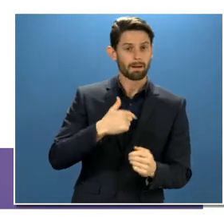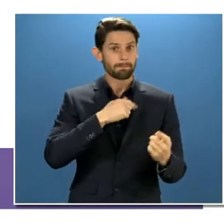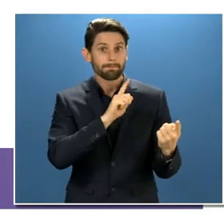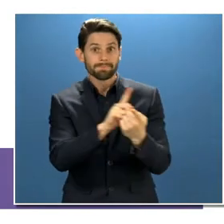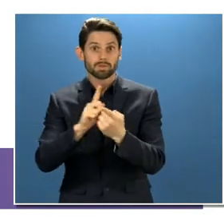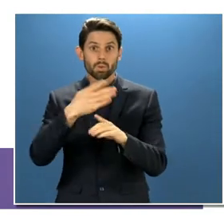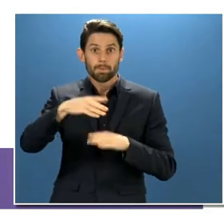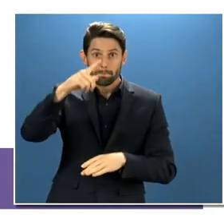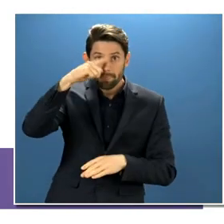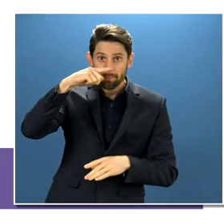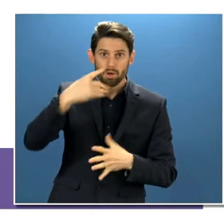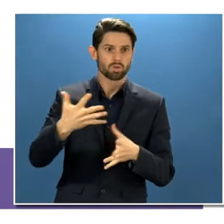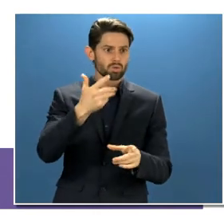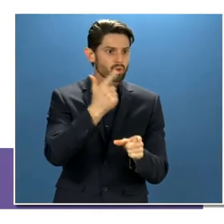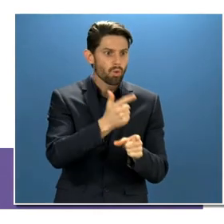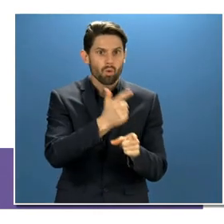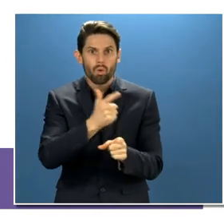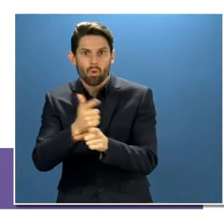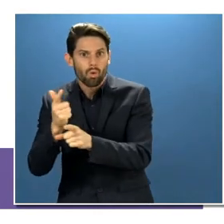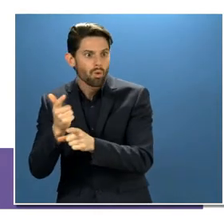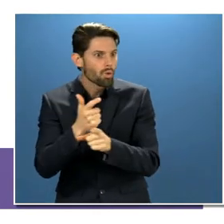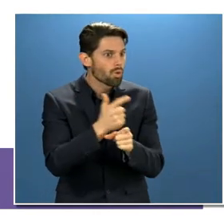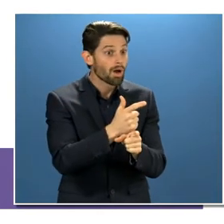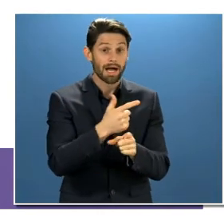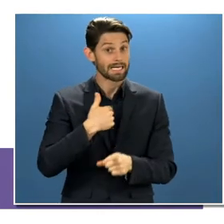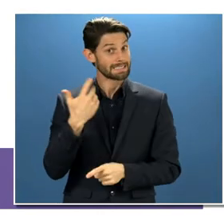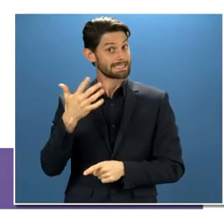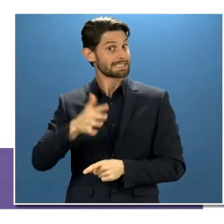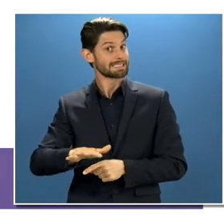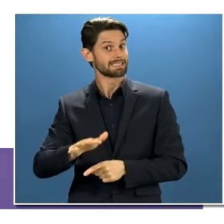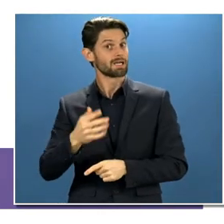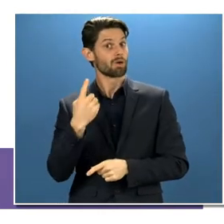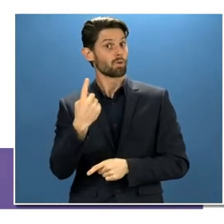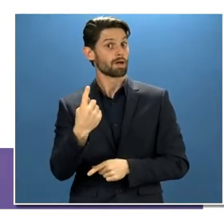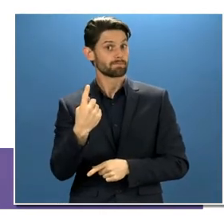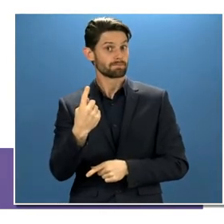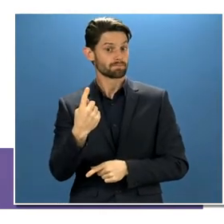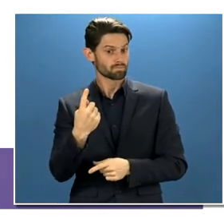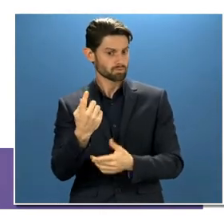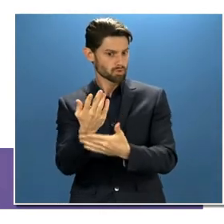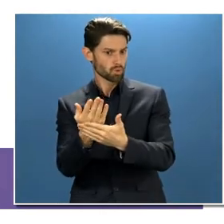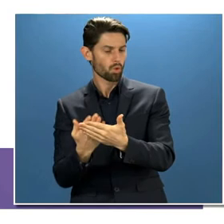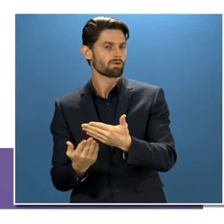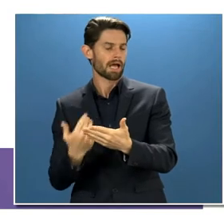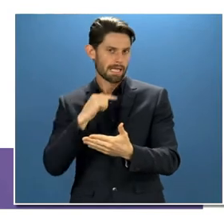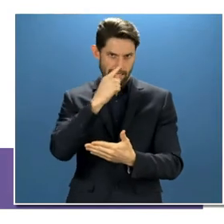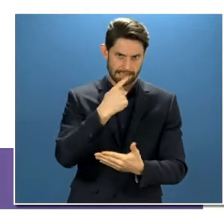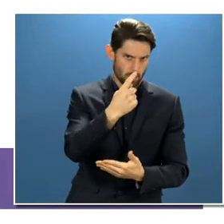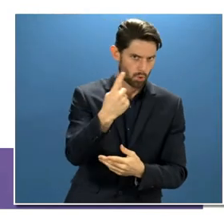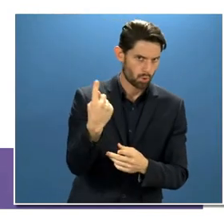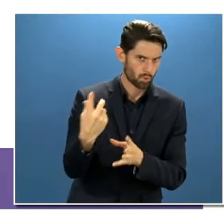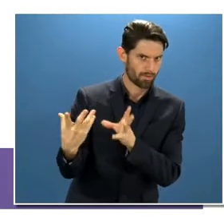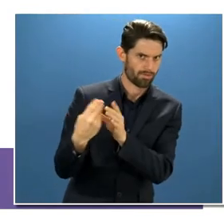You know, I did a story with --- I can't say, but I did it with one of the